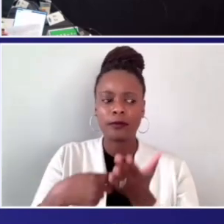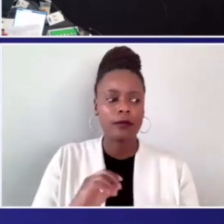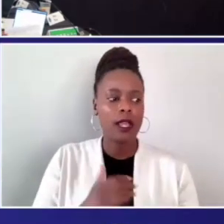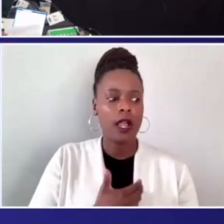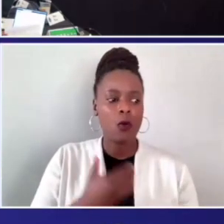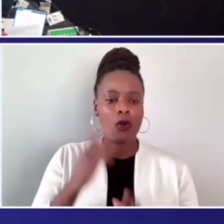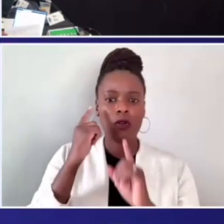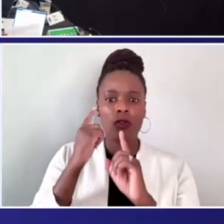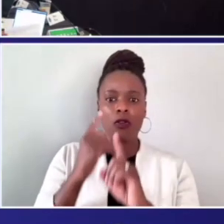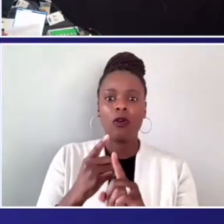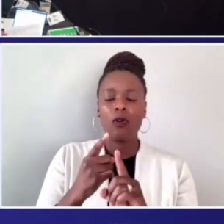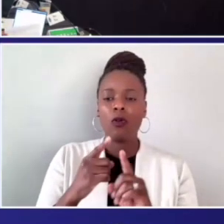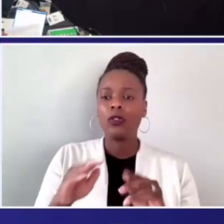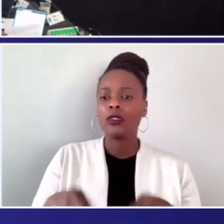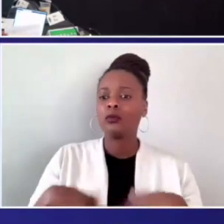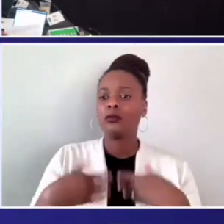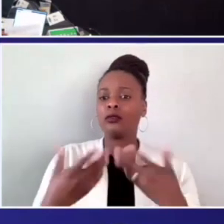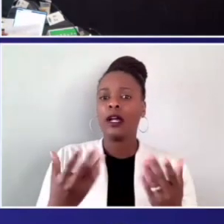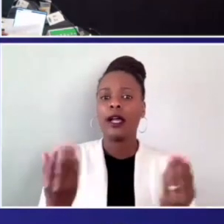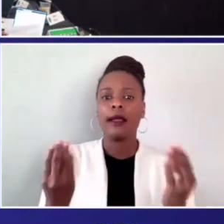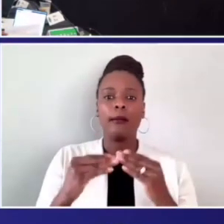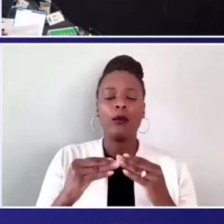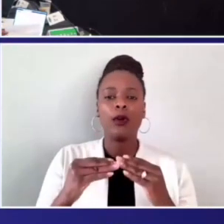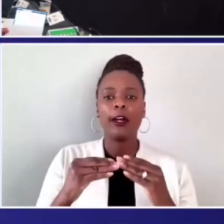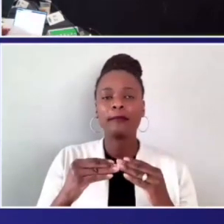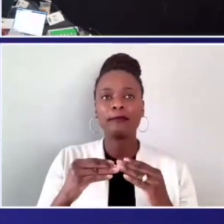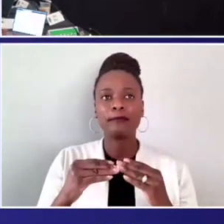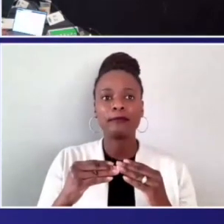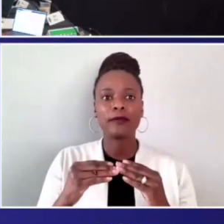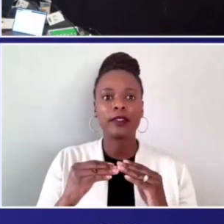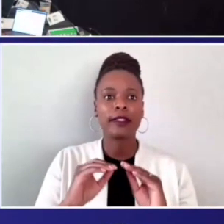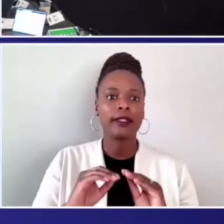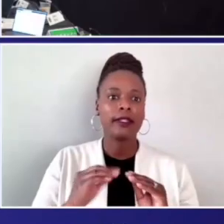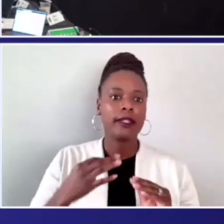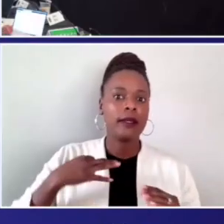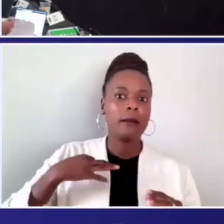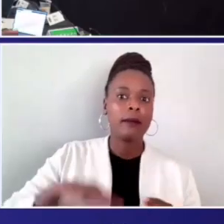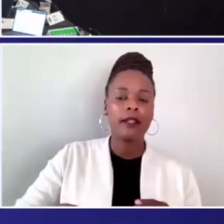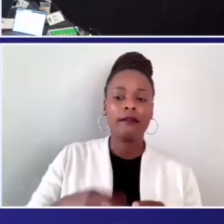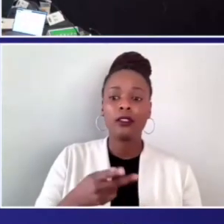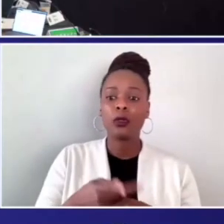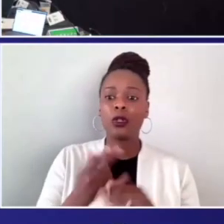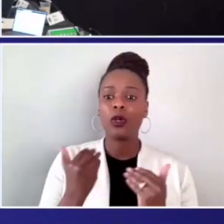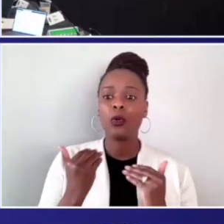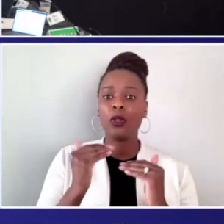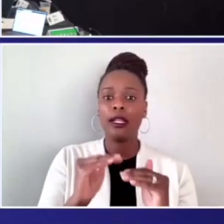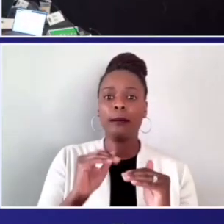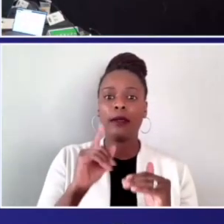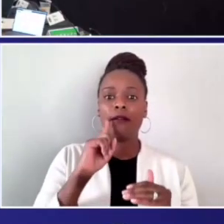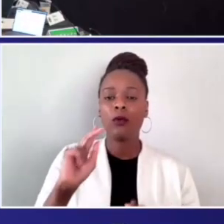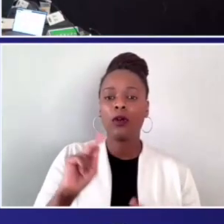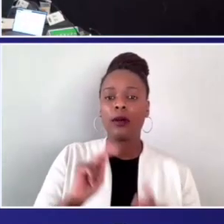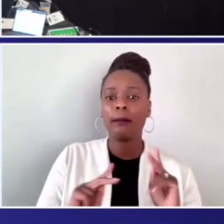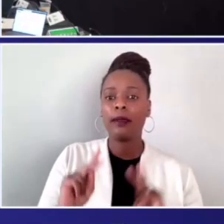to give a more beneficial loan limit for the people that are enrolled in dual